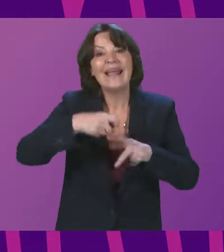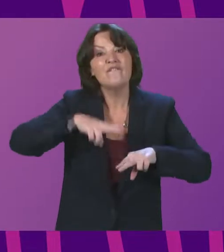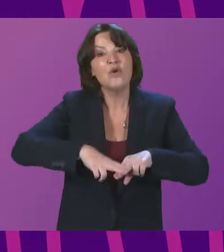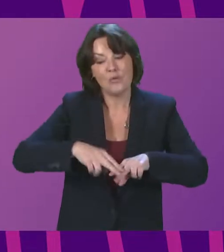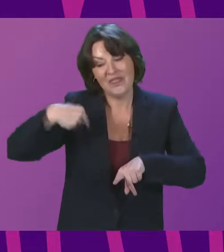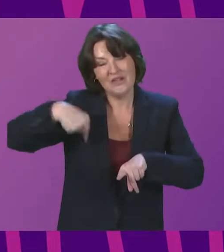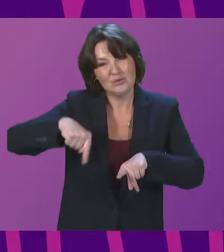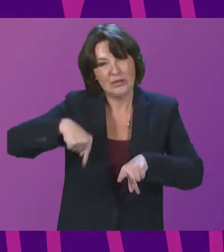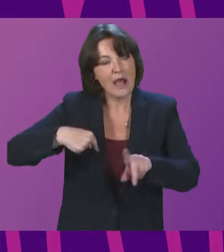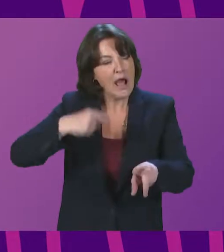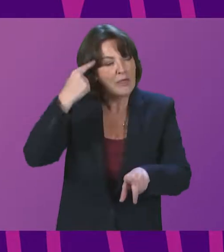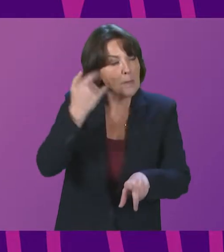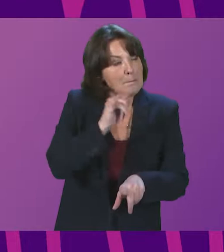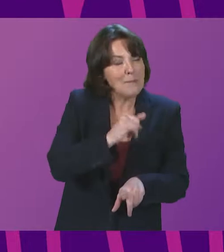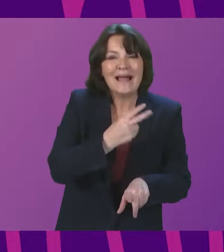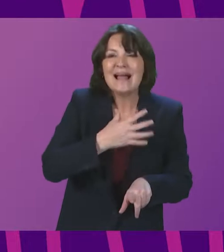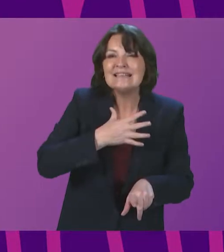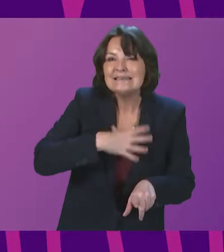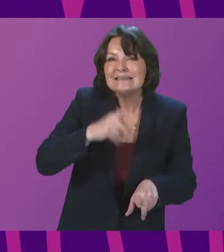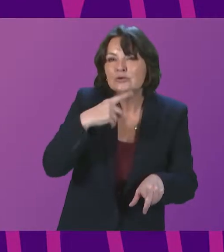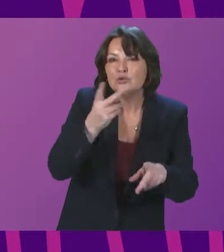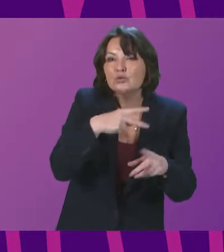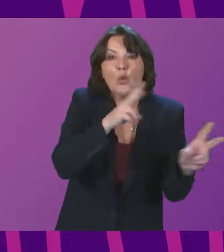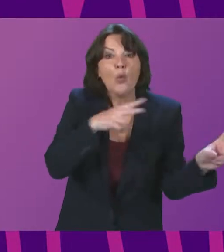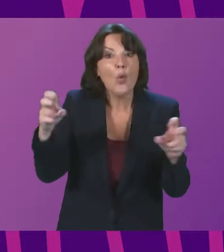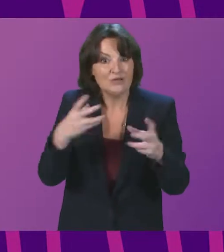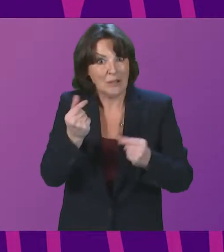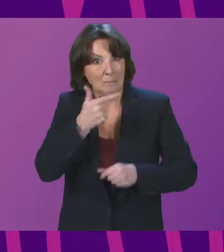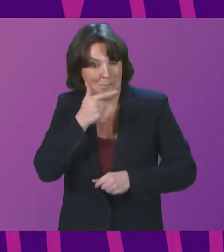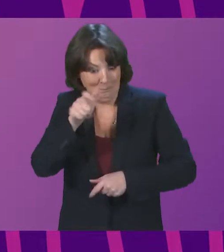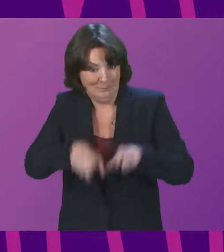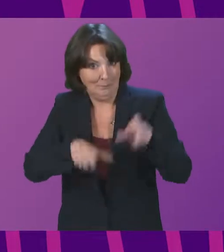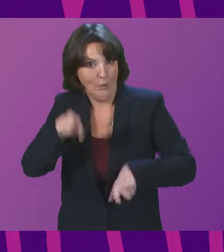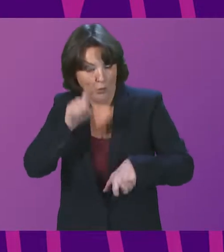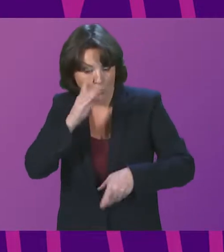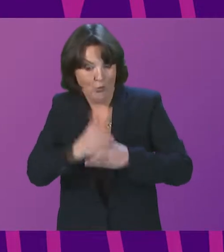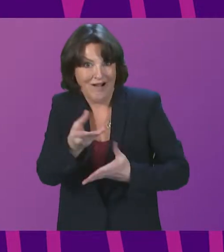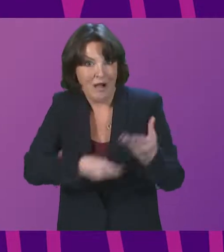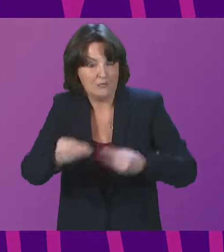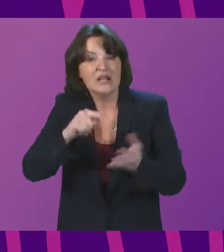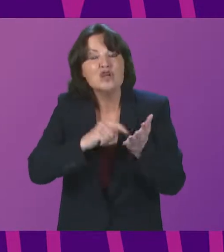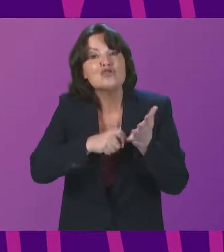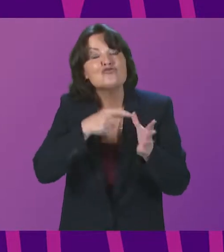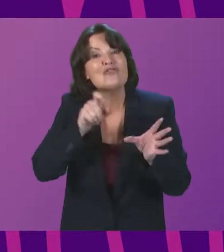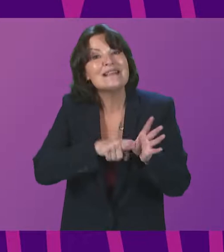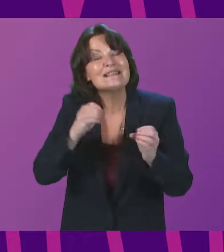I need to quote some people on the front line of Scotland’s economy. Tracy Black from the Confederation of British Industry Scotland said: